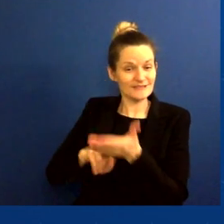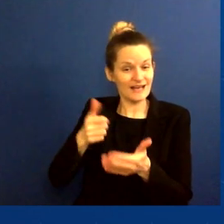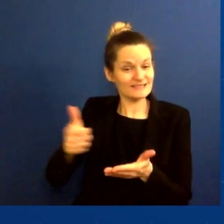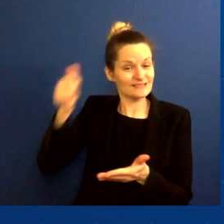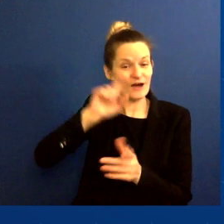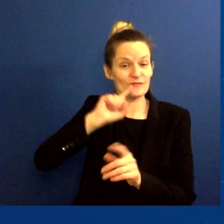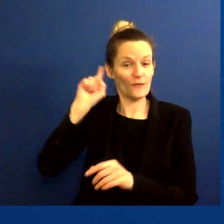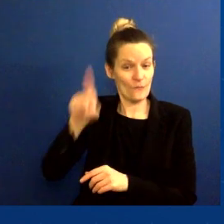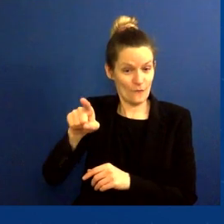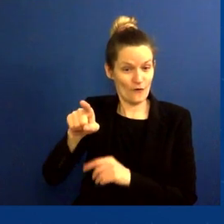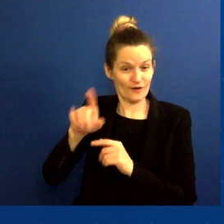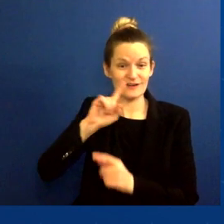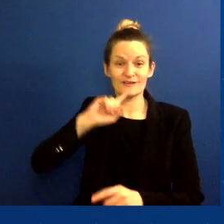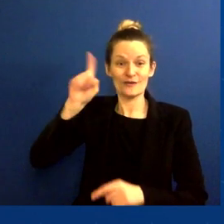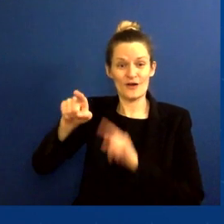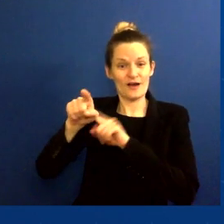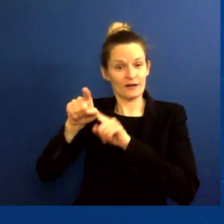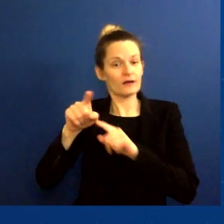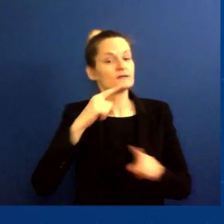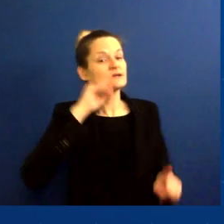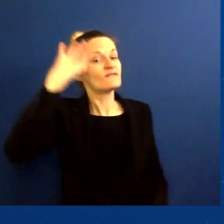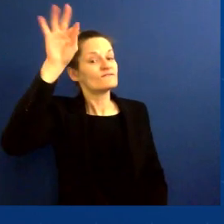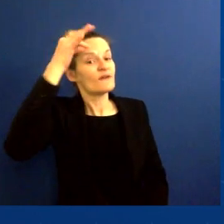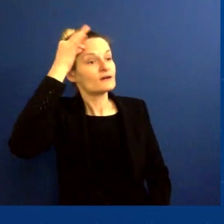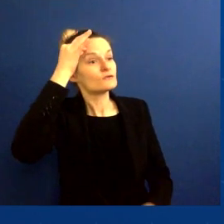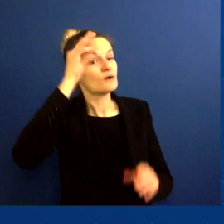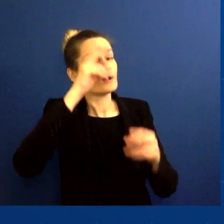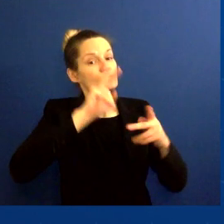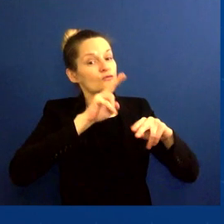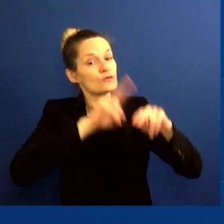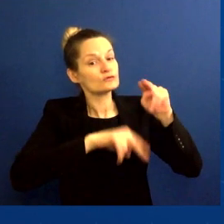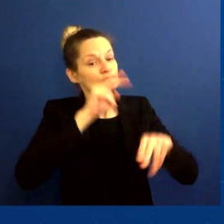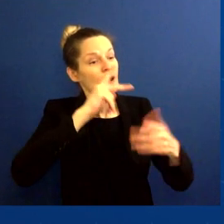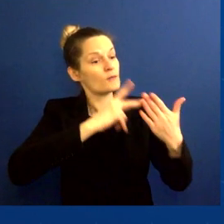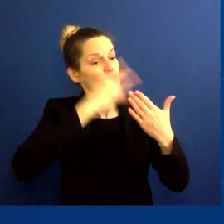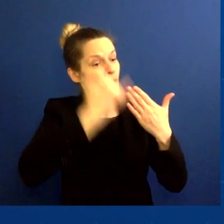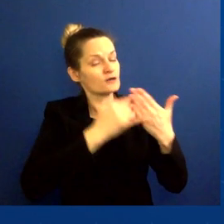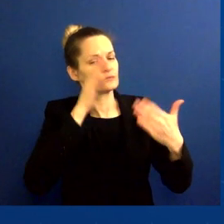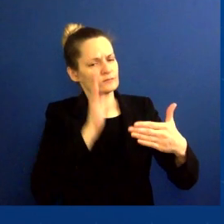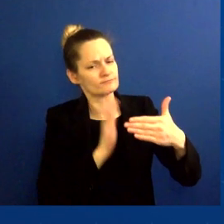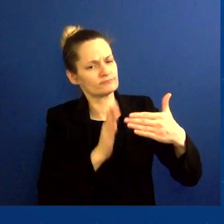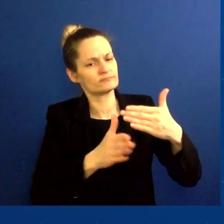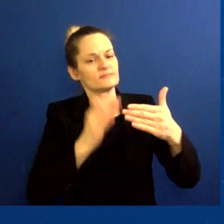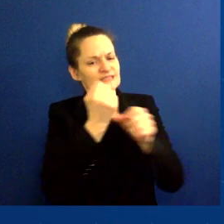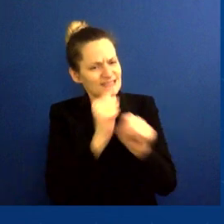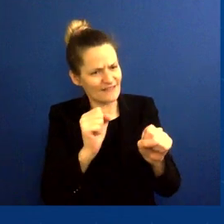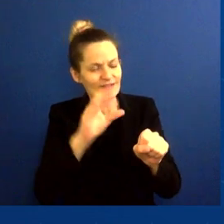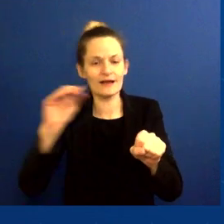are completed safely on time and under budget. I know companies like Google, Microsoft,